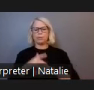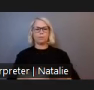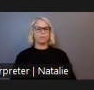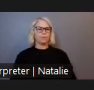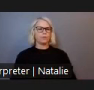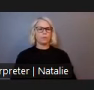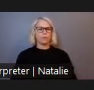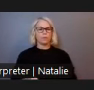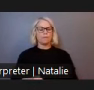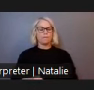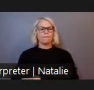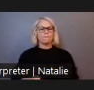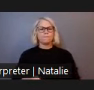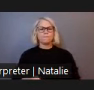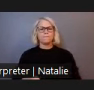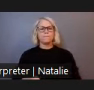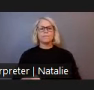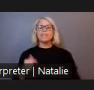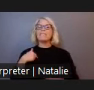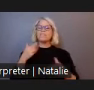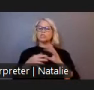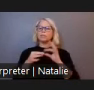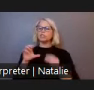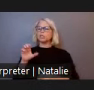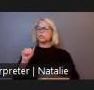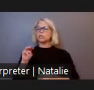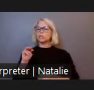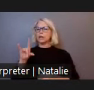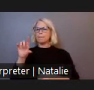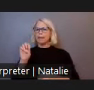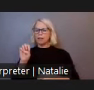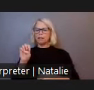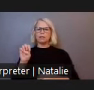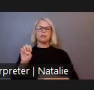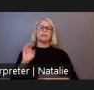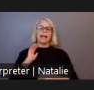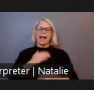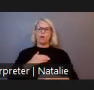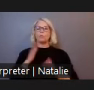I mentioned Camille, are preparedness and resilience coordinator.